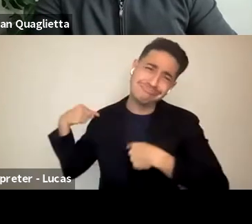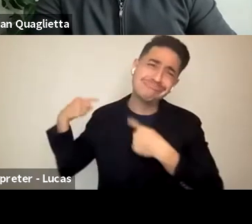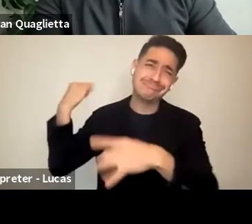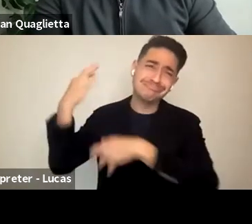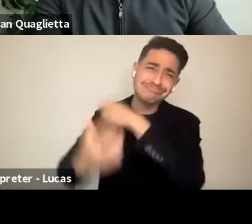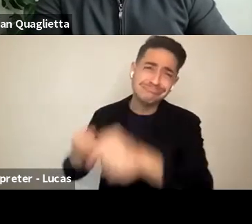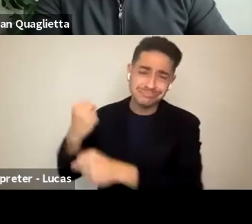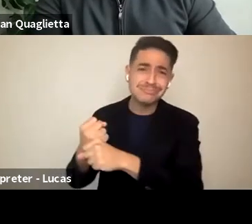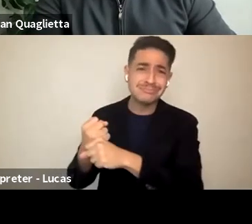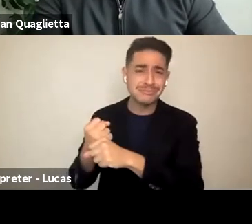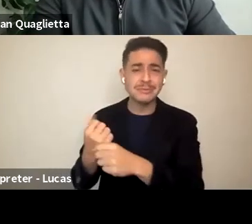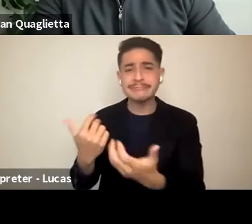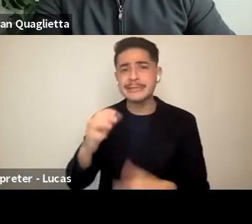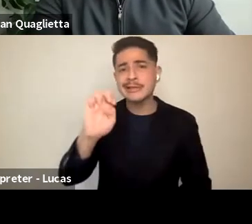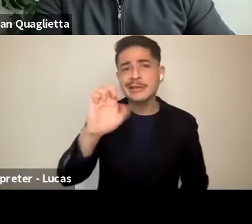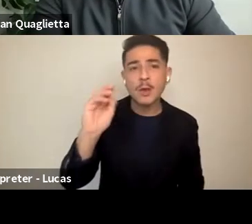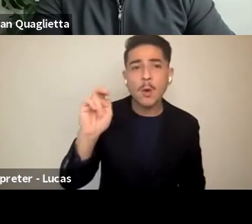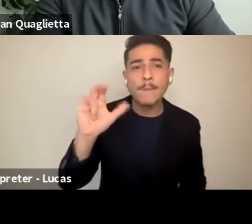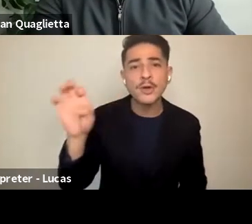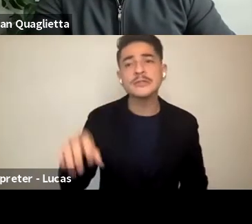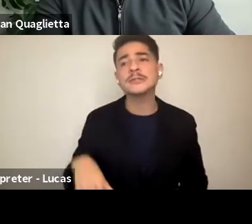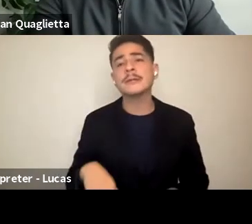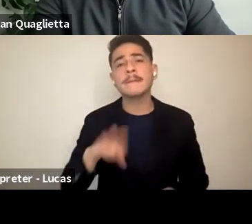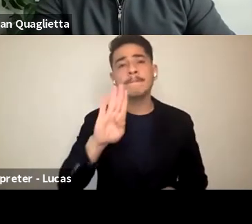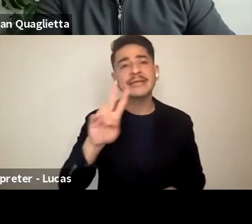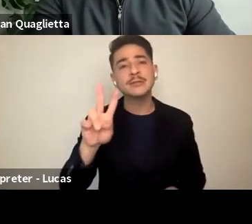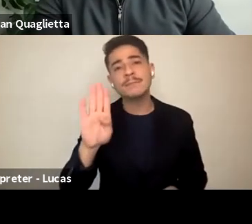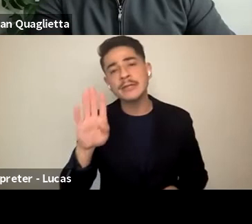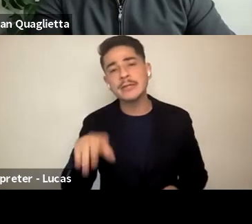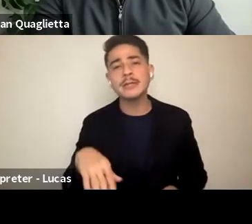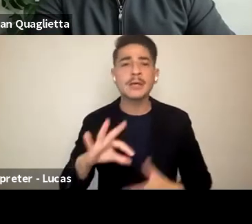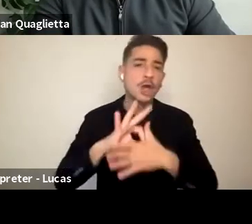whether it's ecommerce or B2B or content science. There as a minimum.